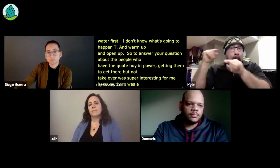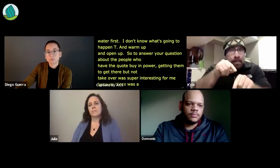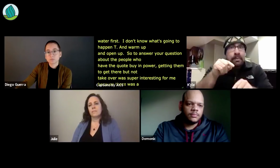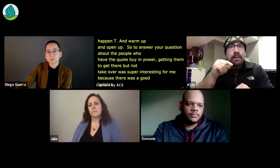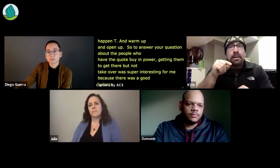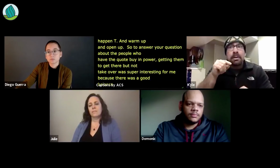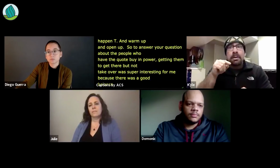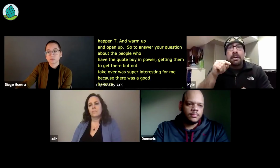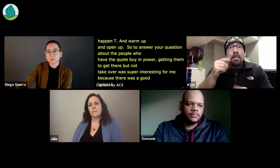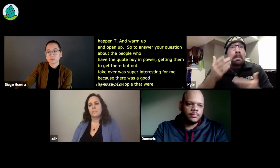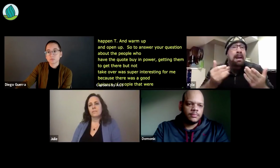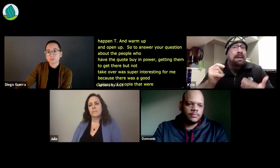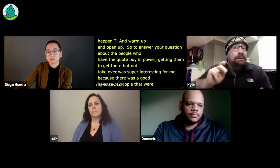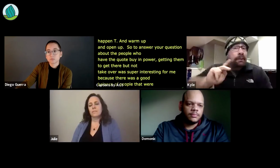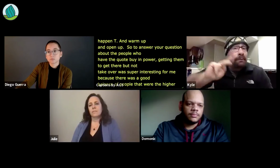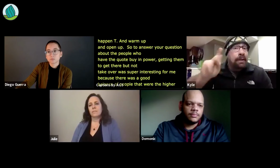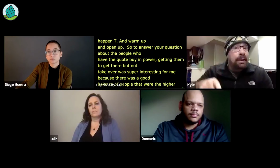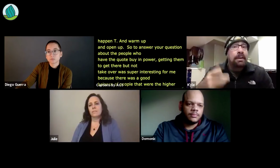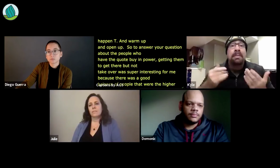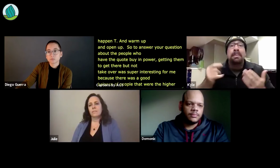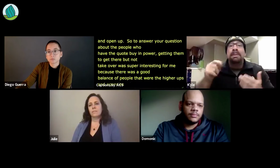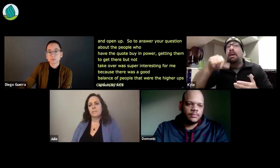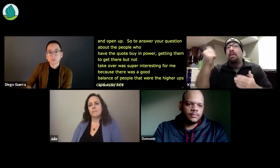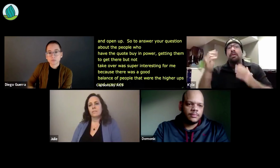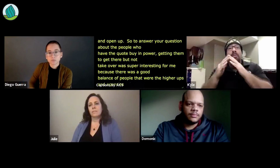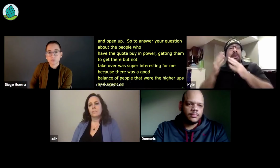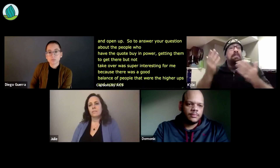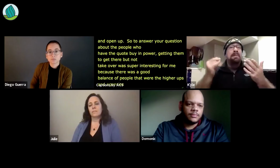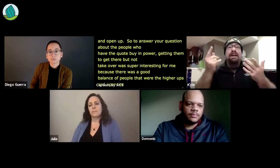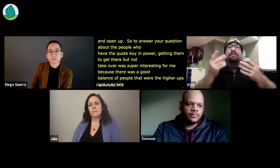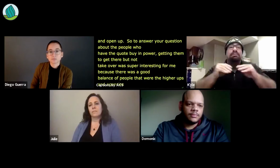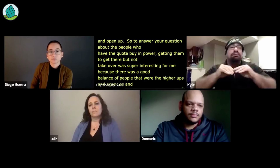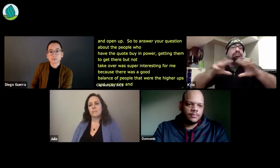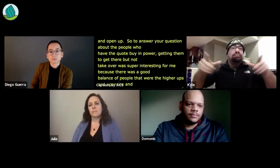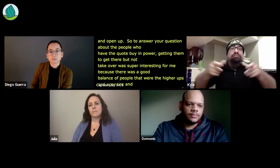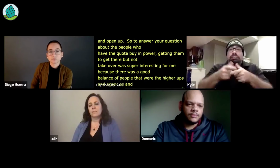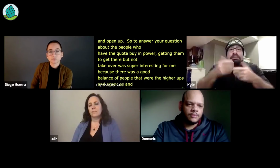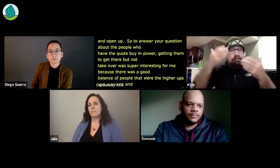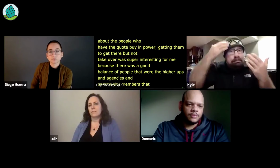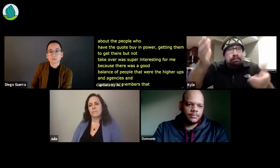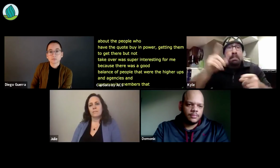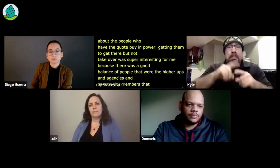were willing to come. Maybe it was Philly, maybe other communities, it just depends on where you are were hosting.